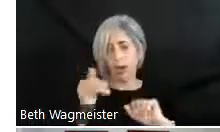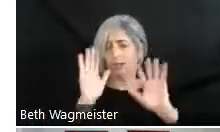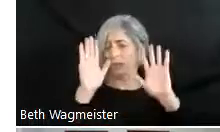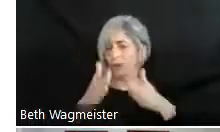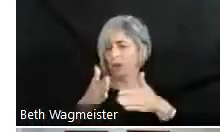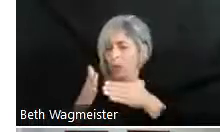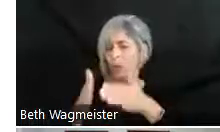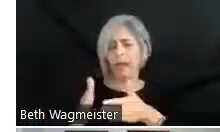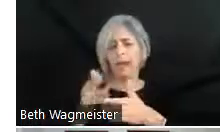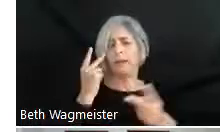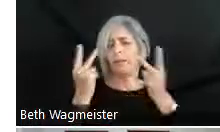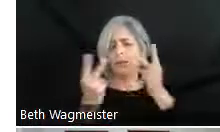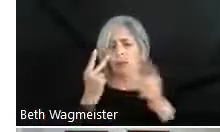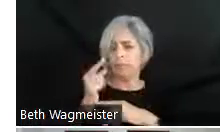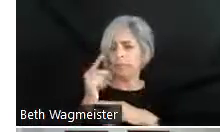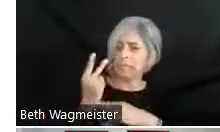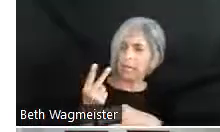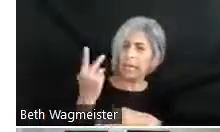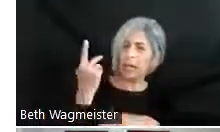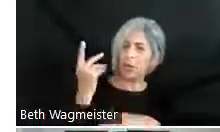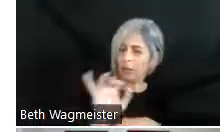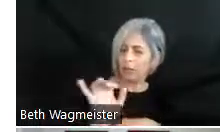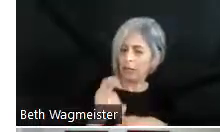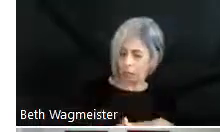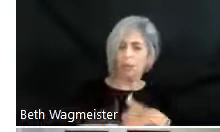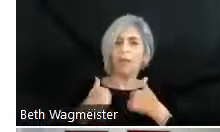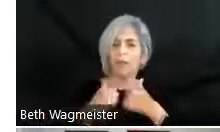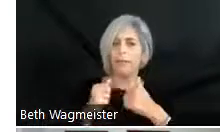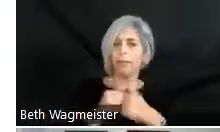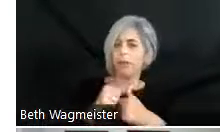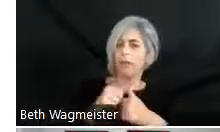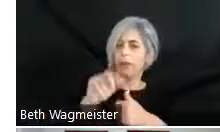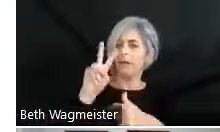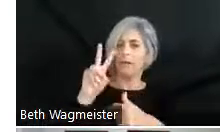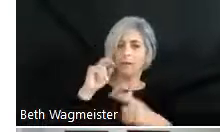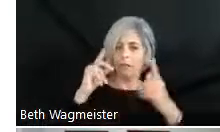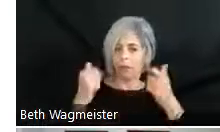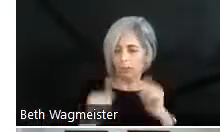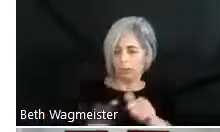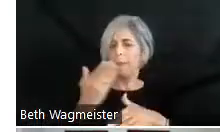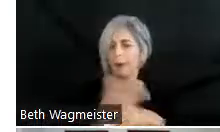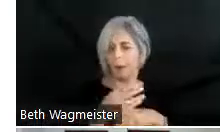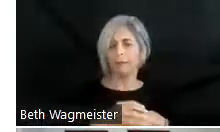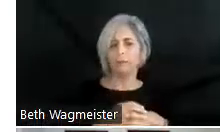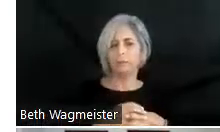to visually see what it must be like to live with a visual impairment. Be omnipresent.